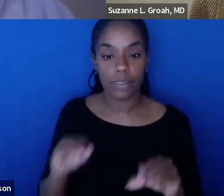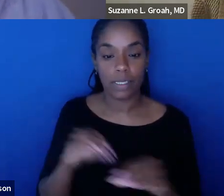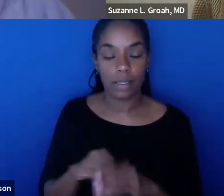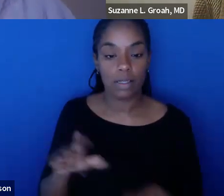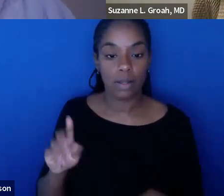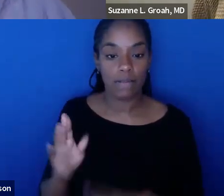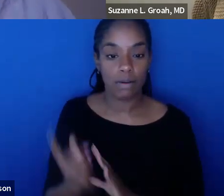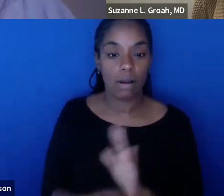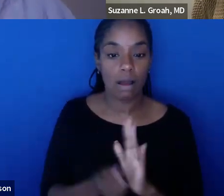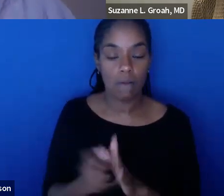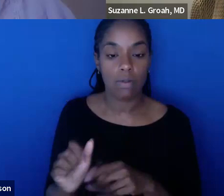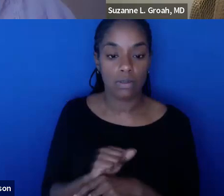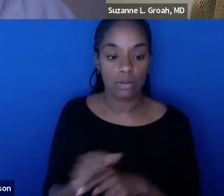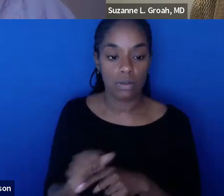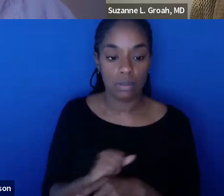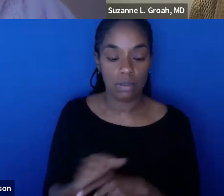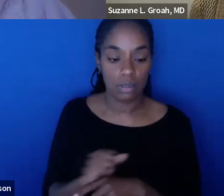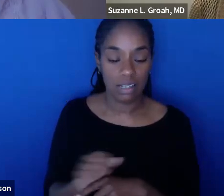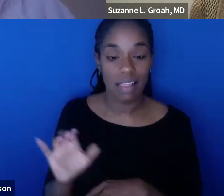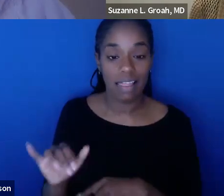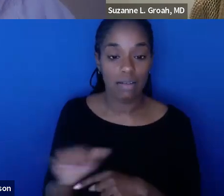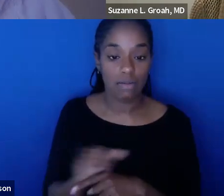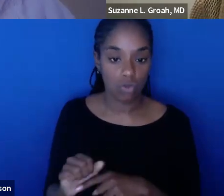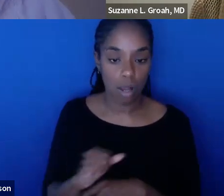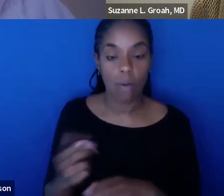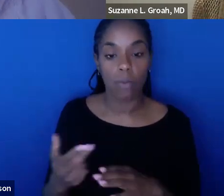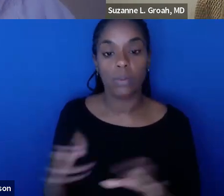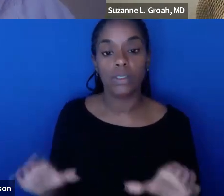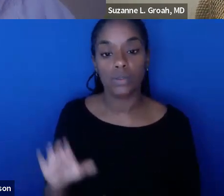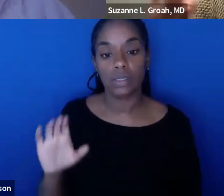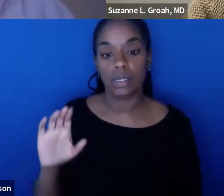So if anyone knows Baclofen pump trial, we basically do an LP, lumbar puncture, put